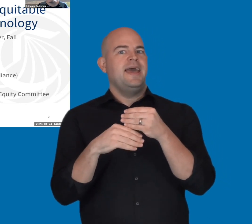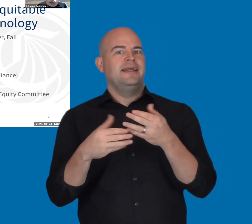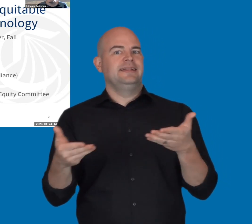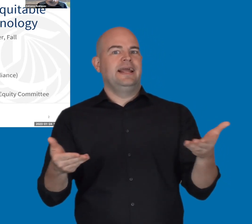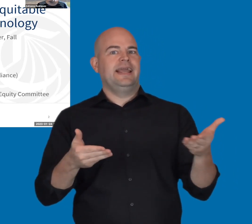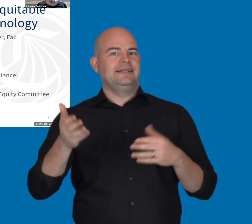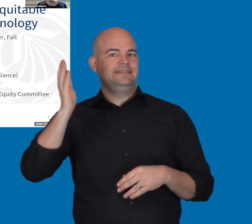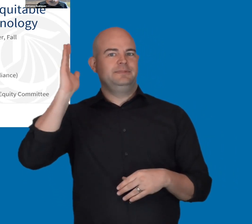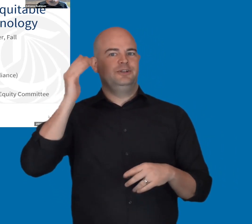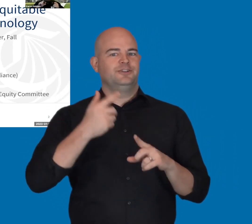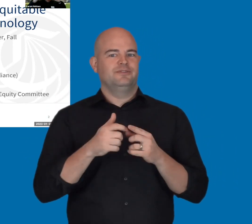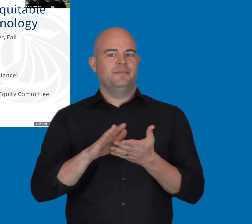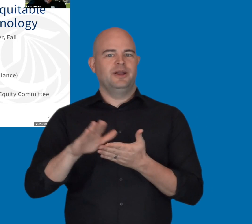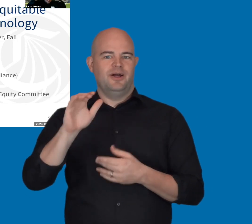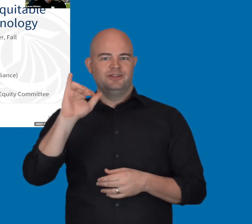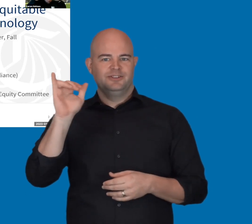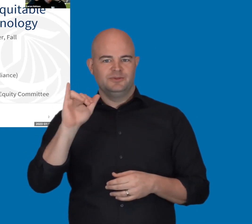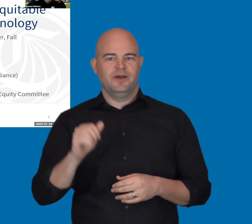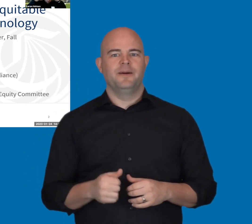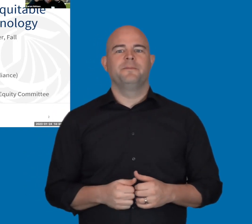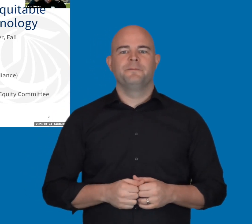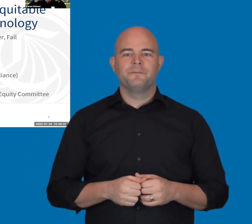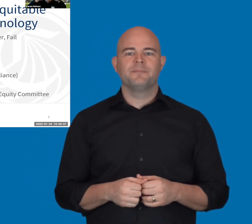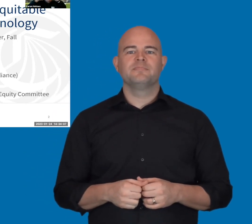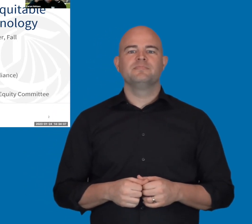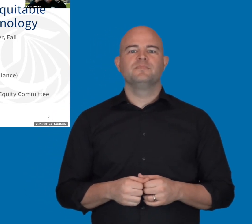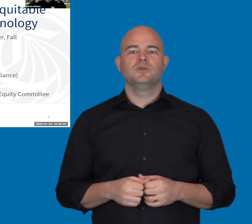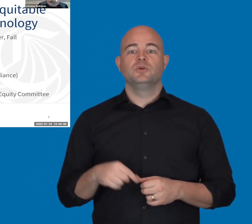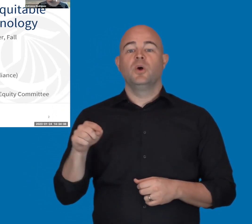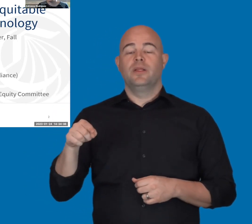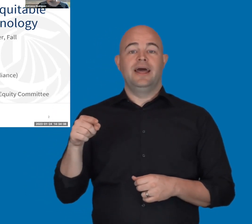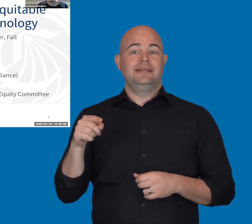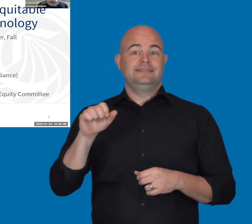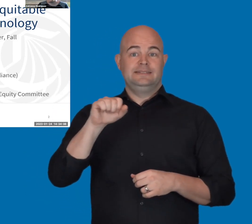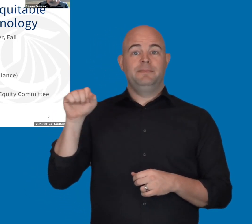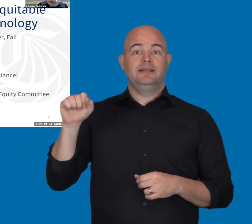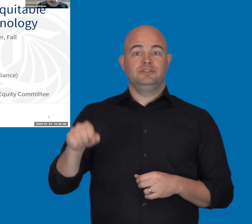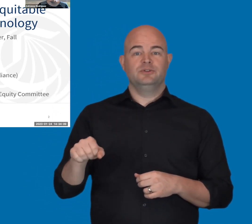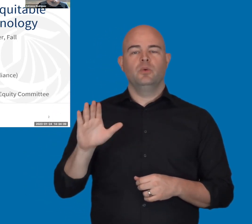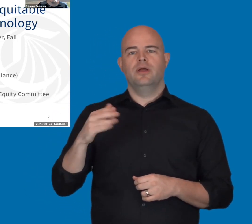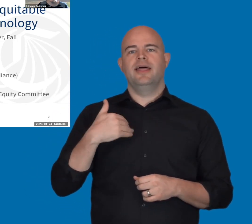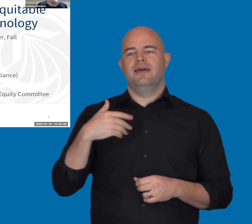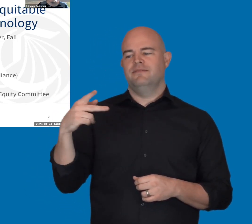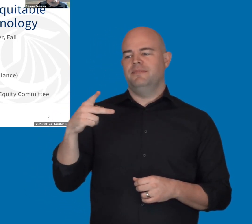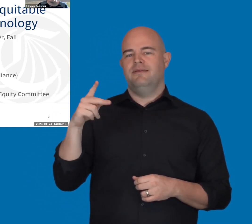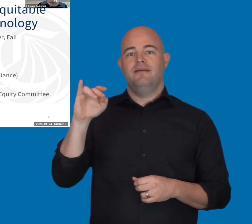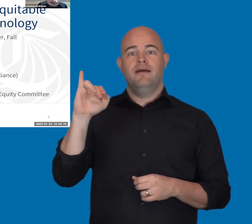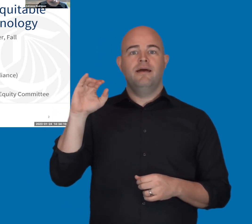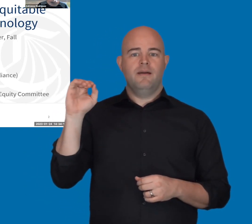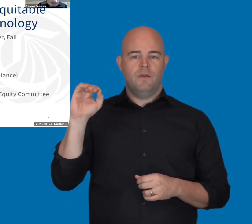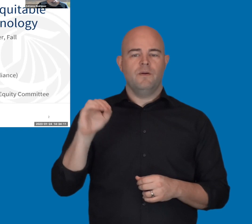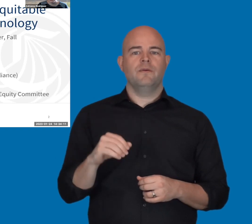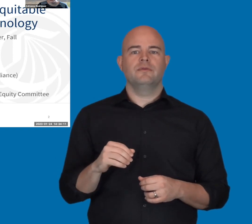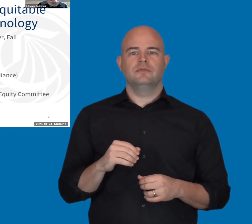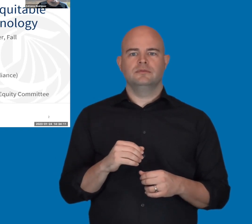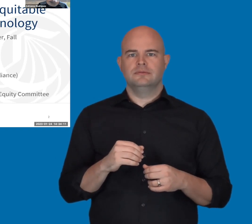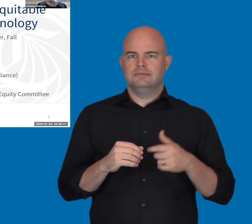So, regarding this semester we're going to have our PIO talk about web page compliance.